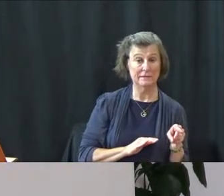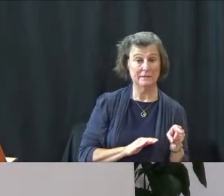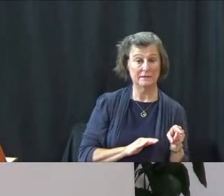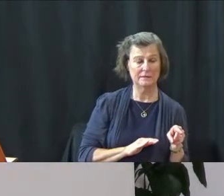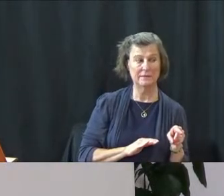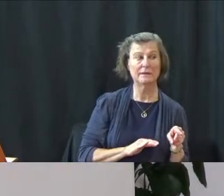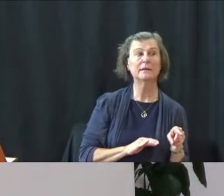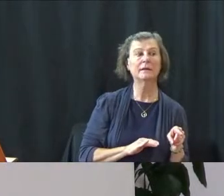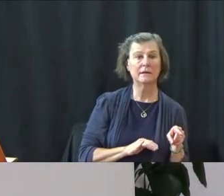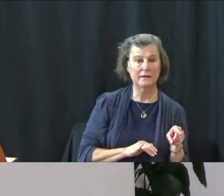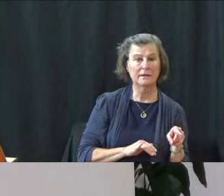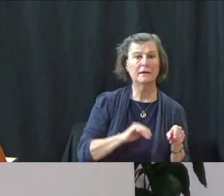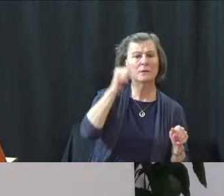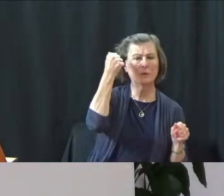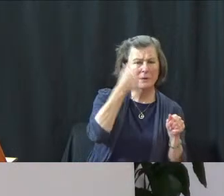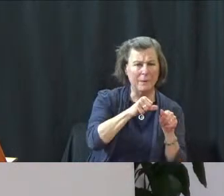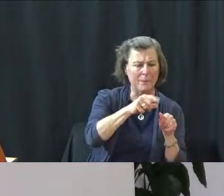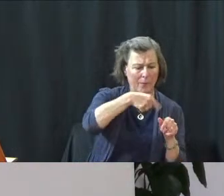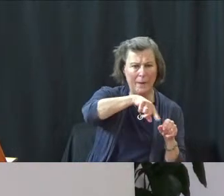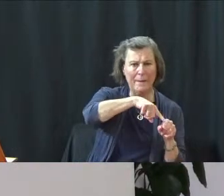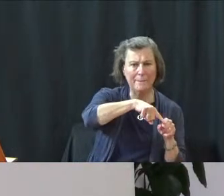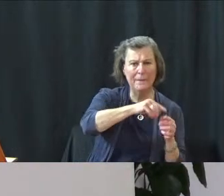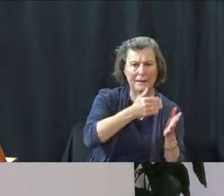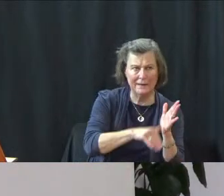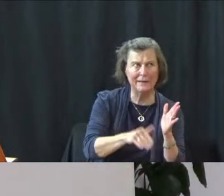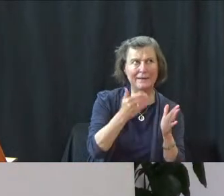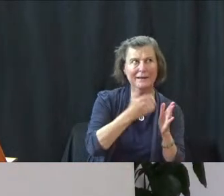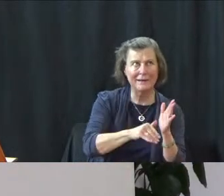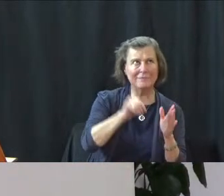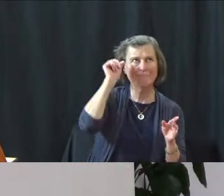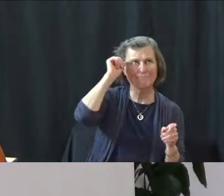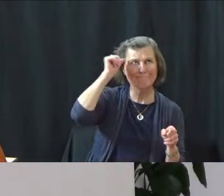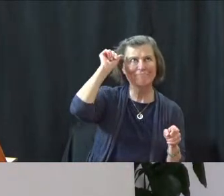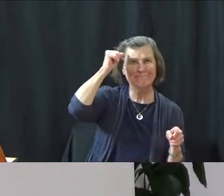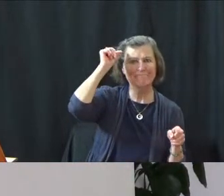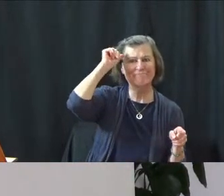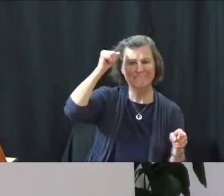Remember them again and again.